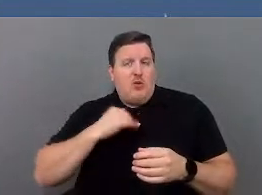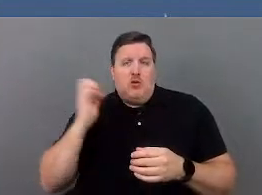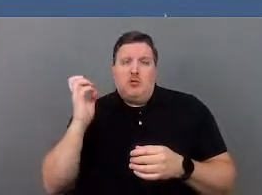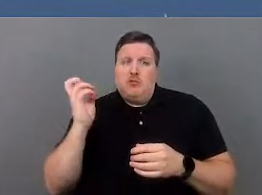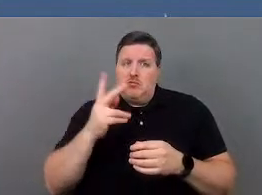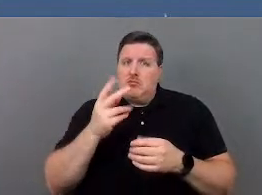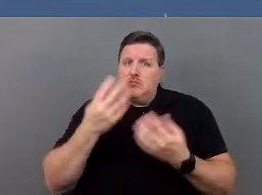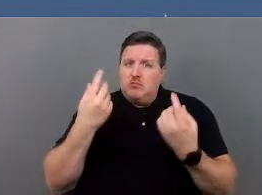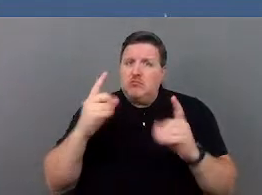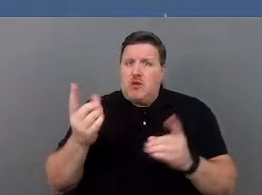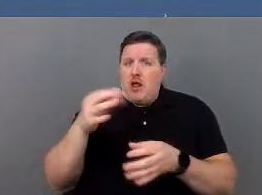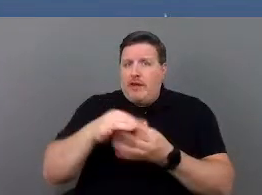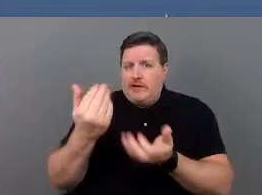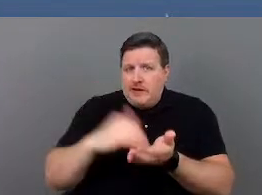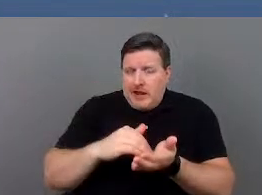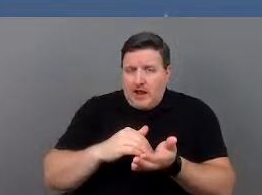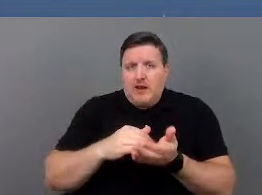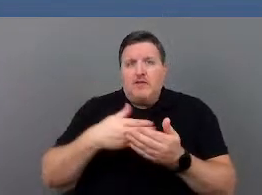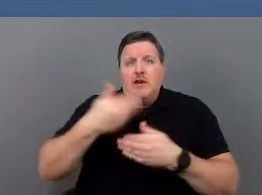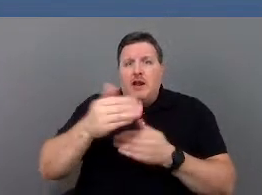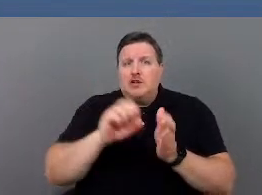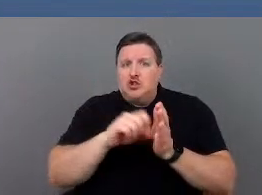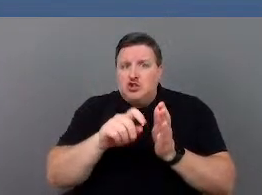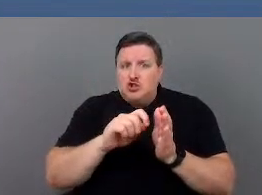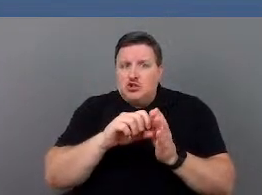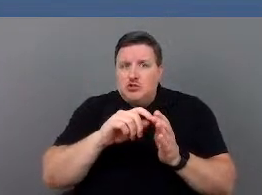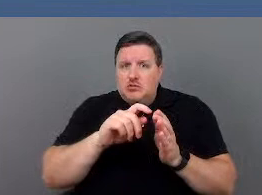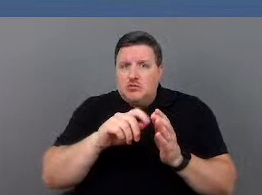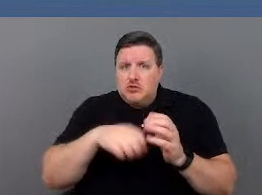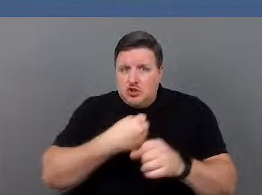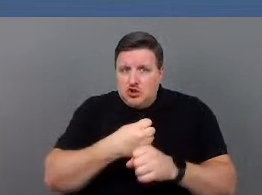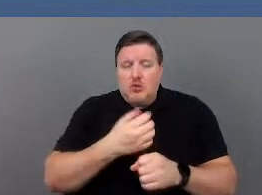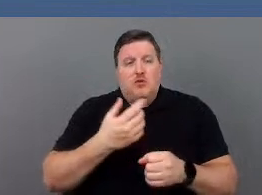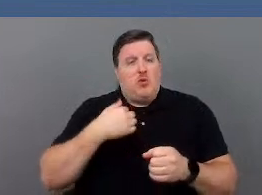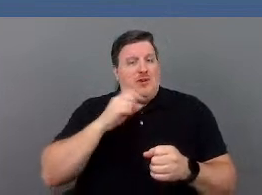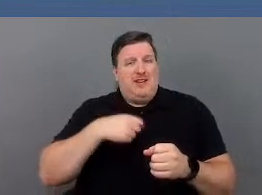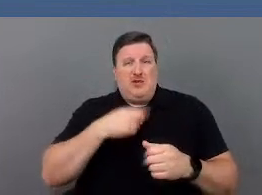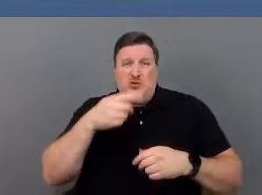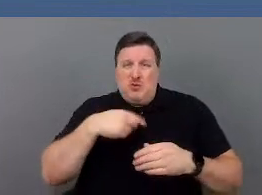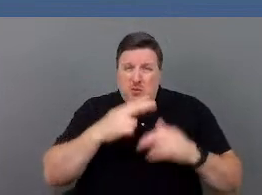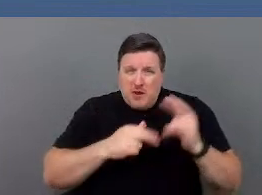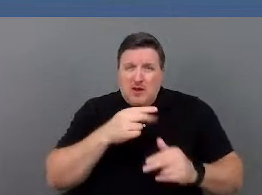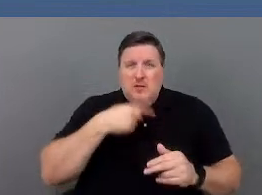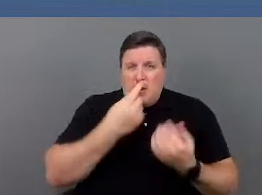WHO WILL BE RETURNING TO YOUR SEATS NEXT TERM, WITHOUT CHANGING THE CHARTER, I DISAGREE BUT I HOPE YOU CAN